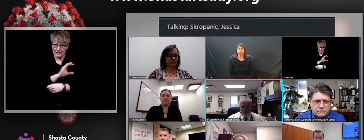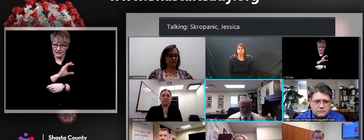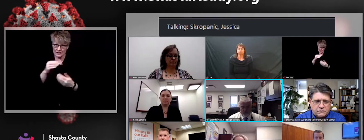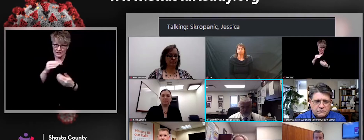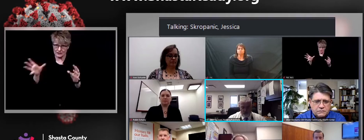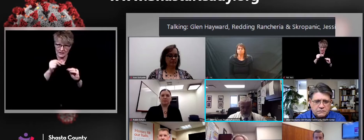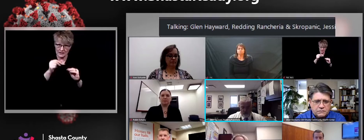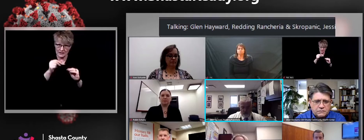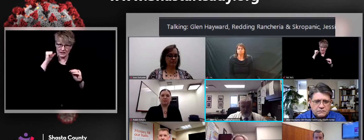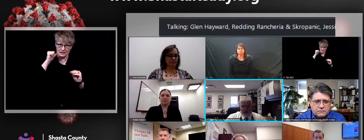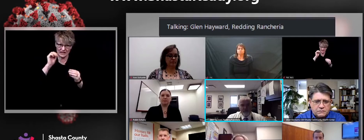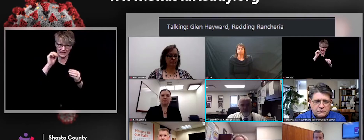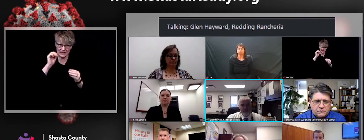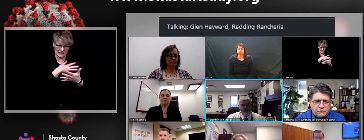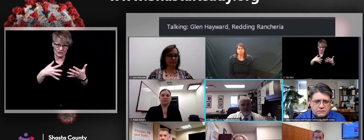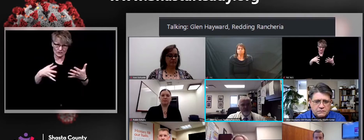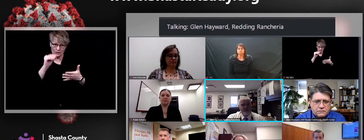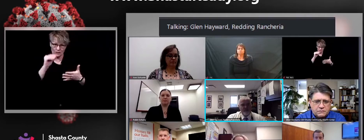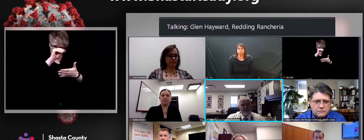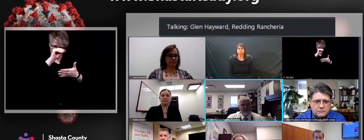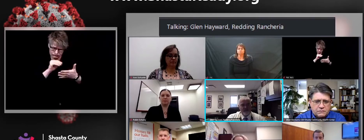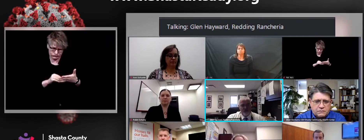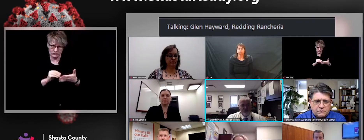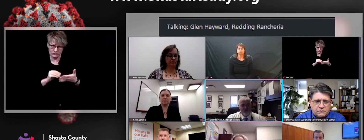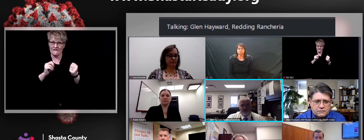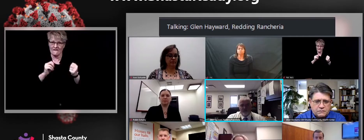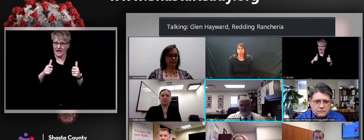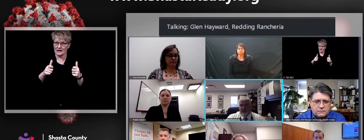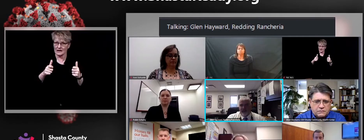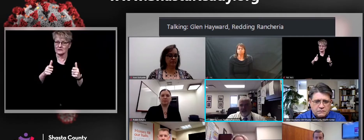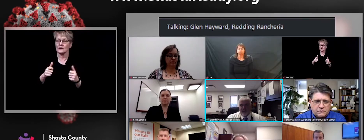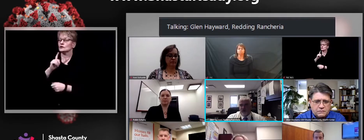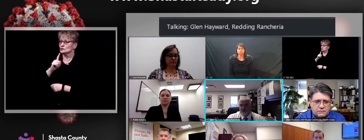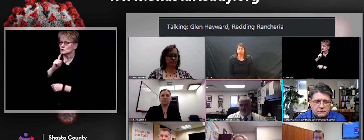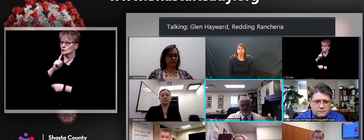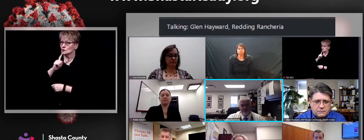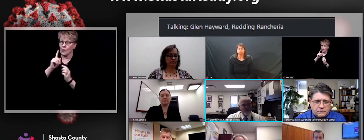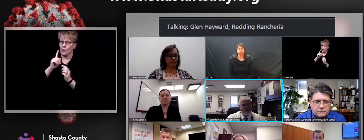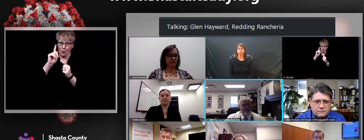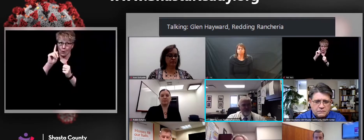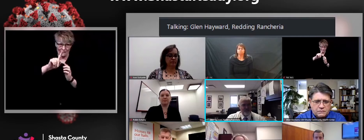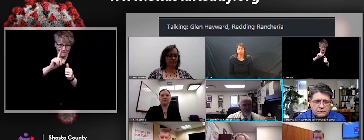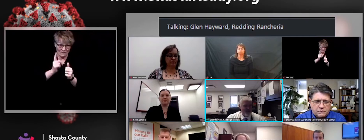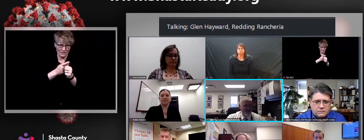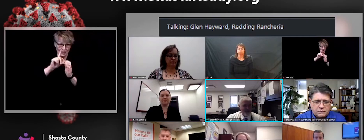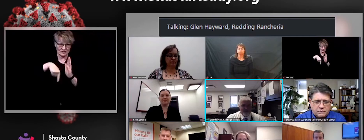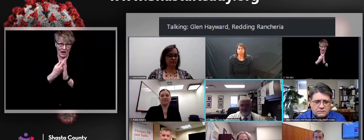Sure. We got about 170 phone calls in the first hour which crashed our phone system for about five